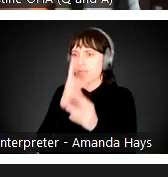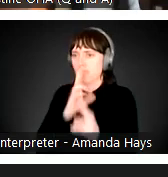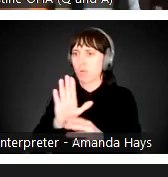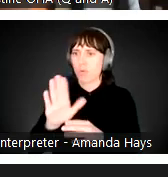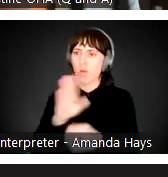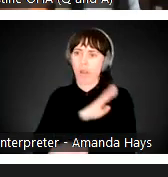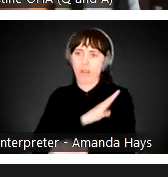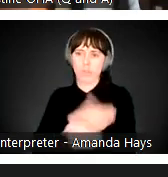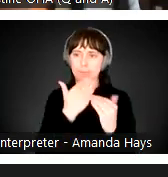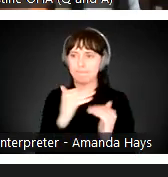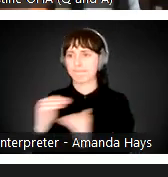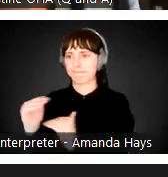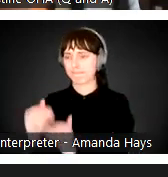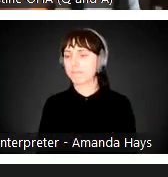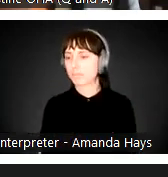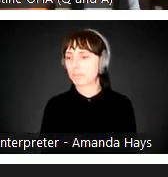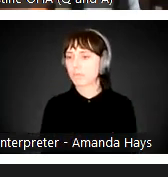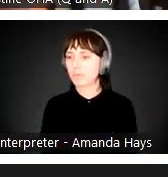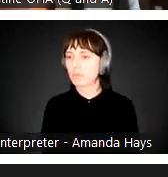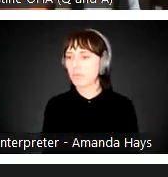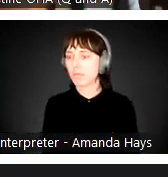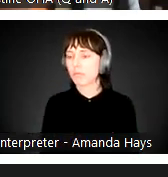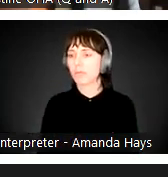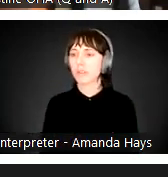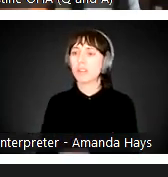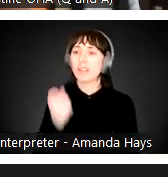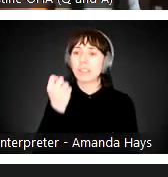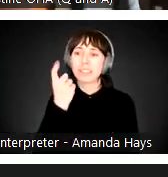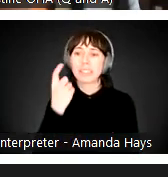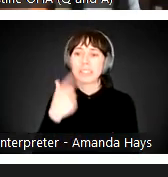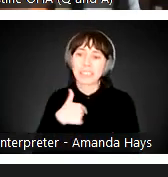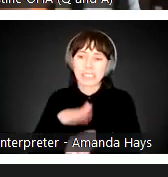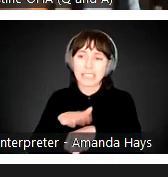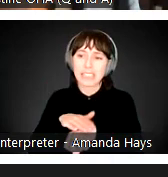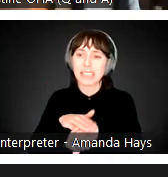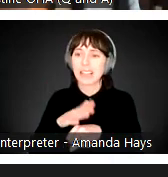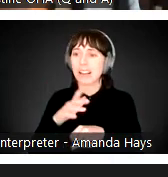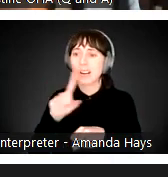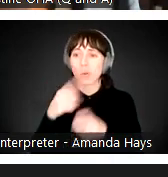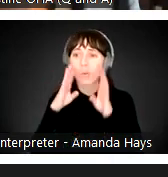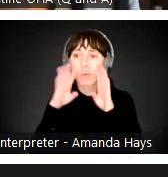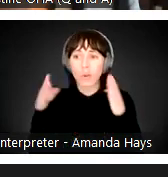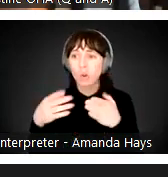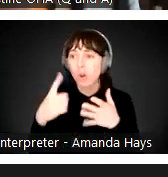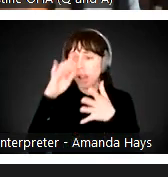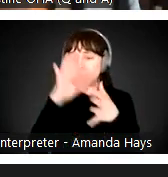overextend or make it seem as though somehow it's going to be a pathway to better, because some people just aren't